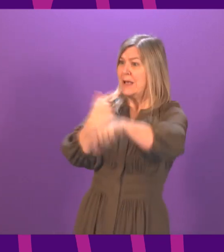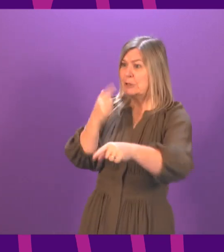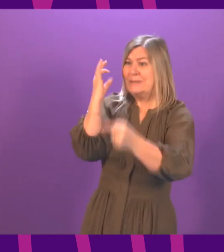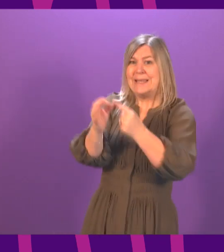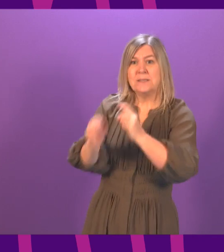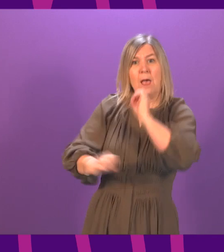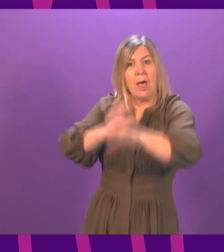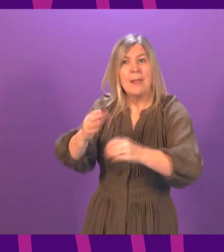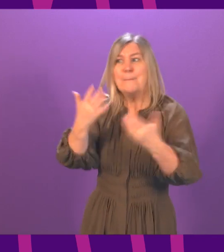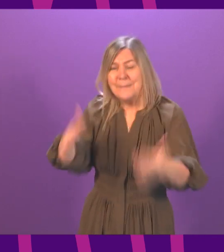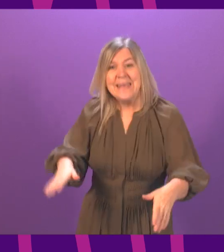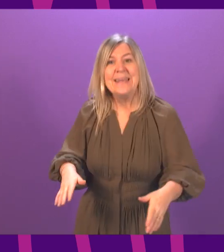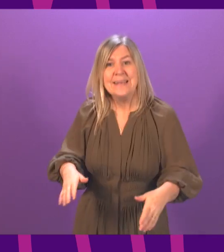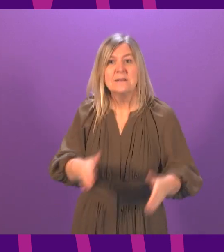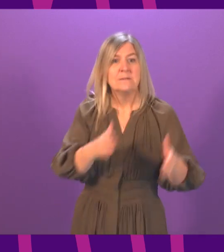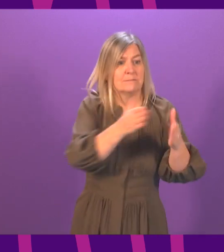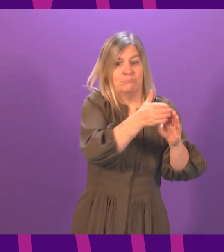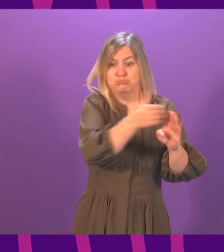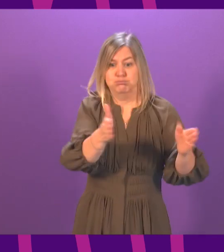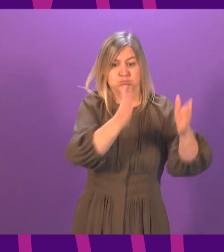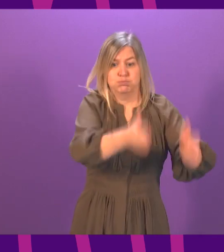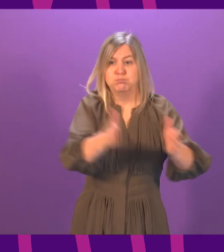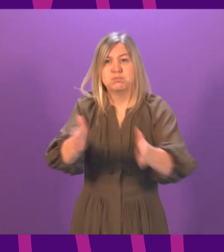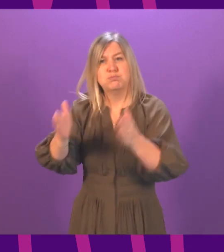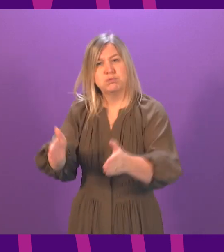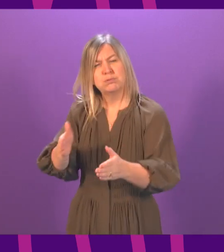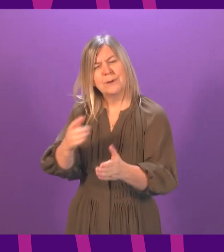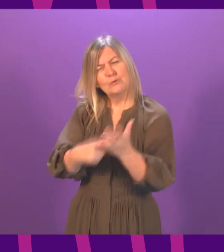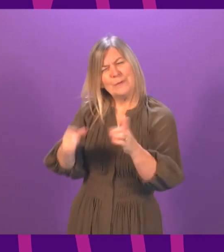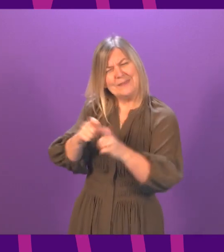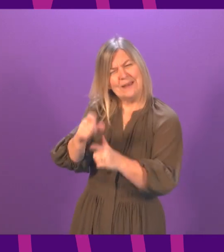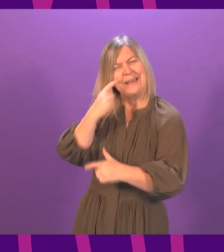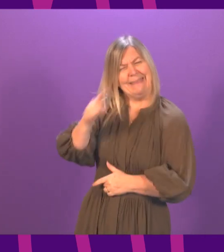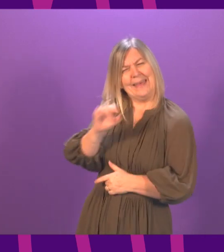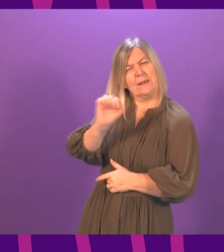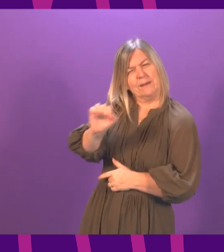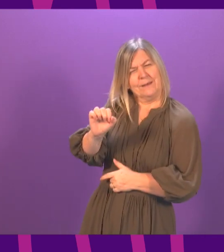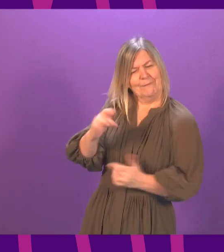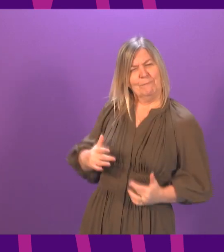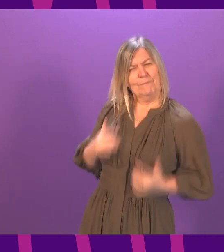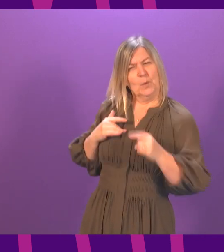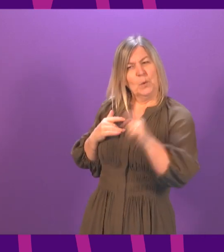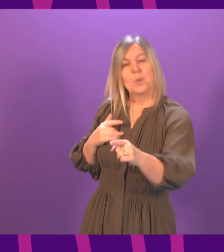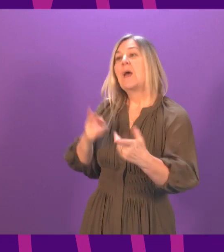Ruth Davidson might have more of a point to make if we were way off meeting the targets